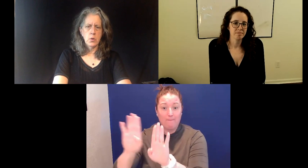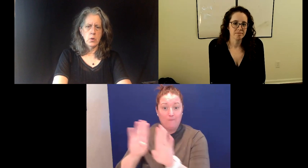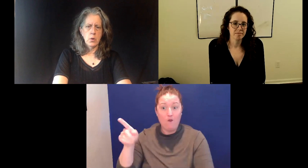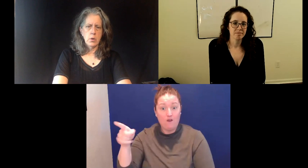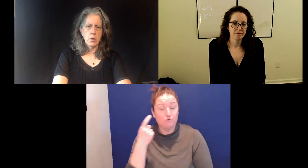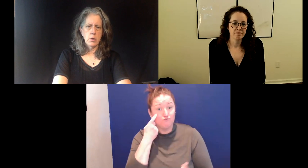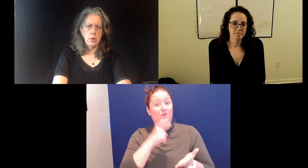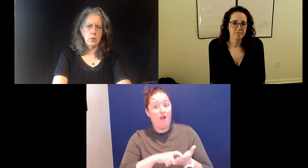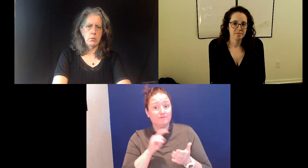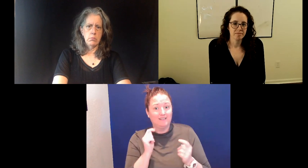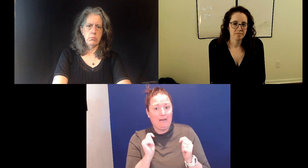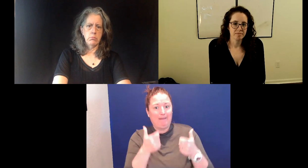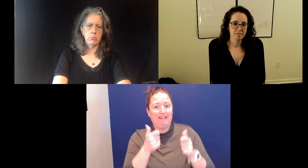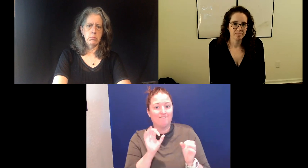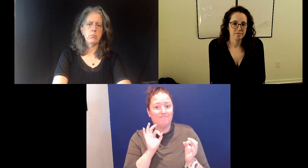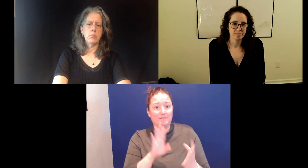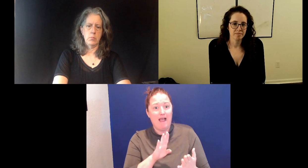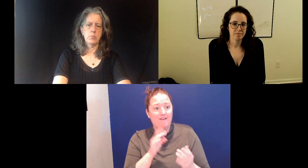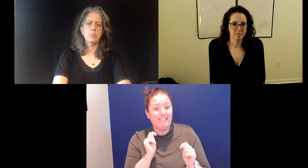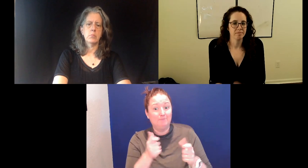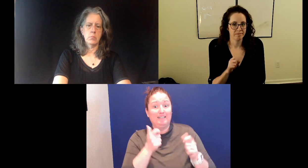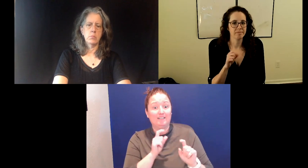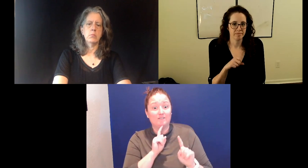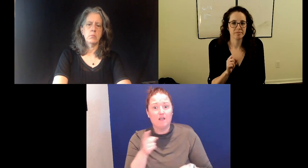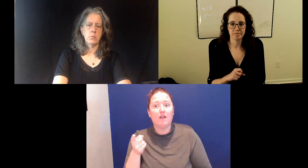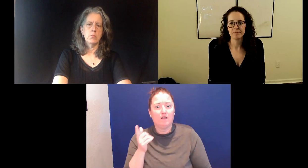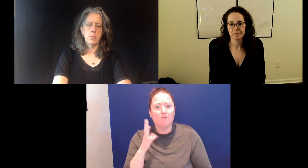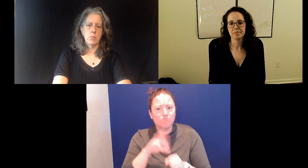the problem and equation that they're working on and they can recognize immediate feedback